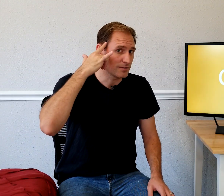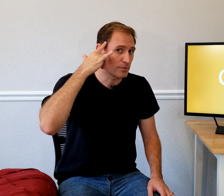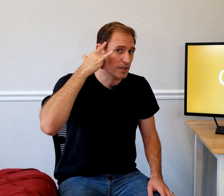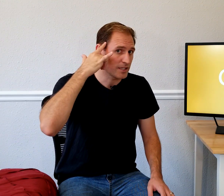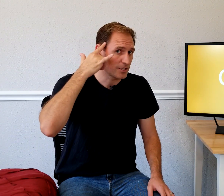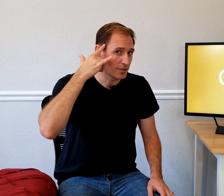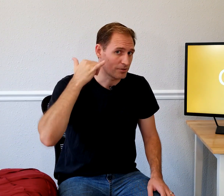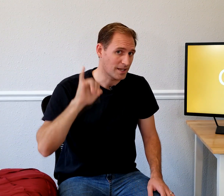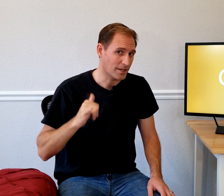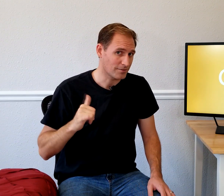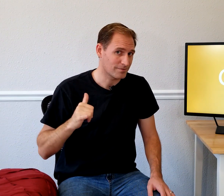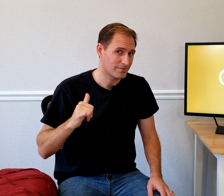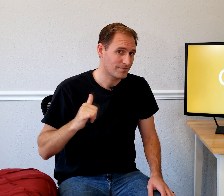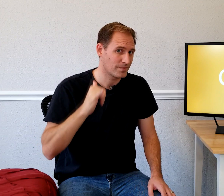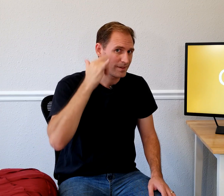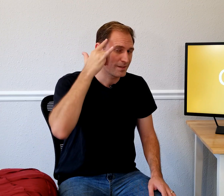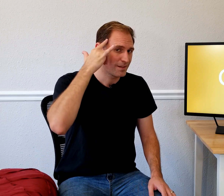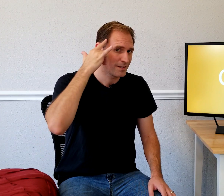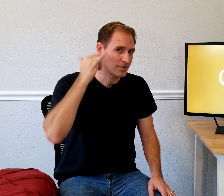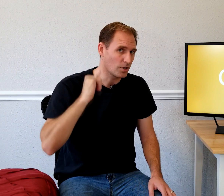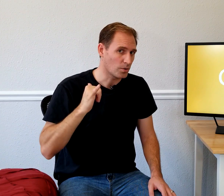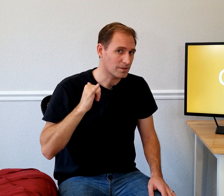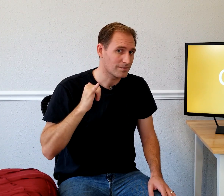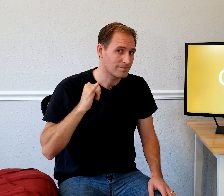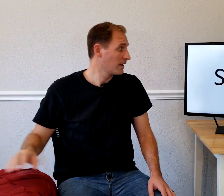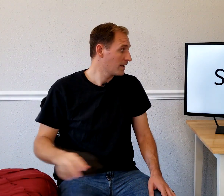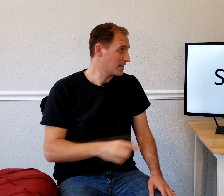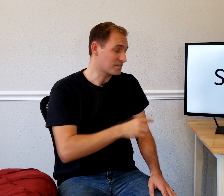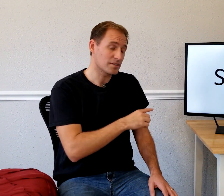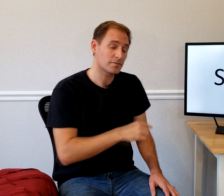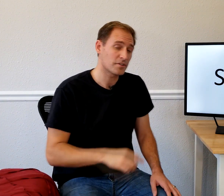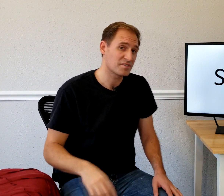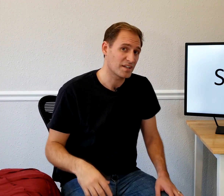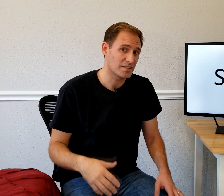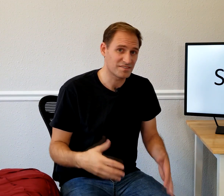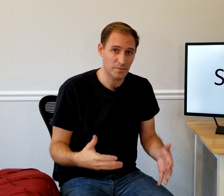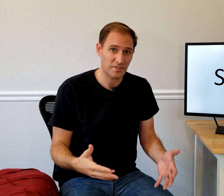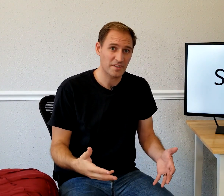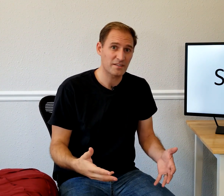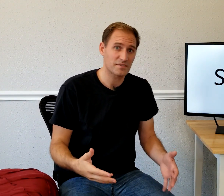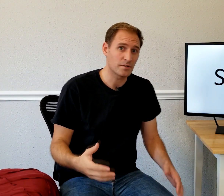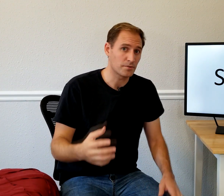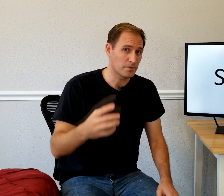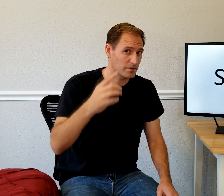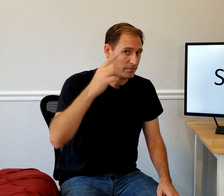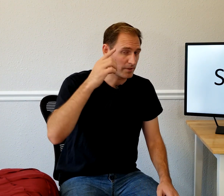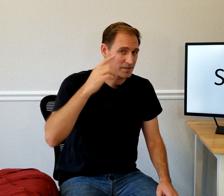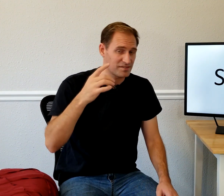your forehead and you go down gold, and silver is signed similarly so instead